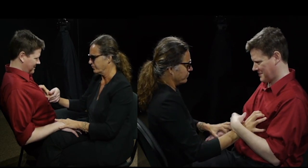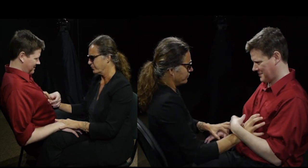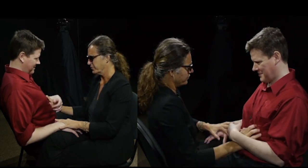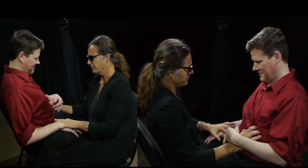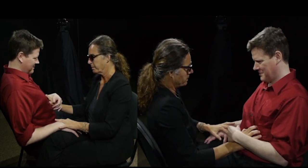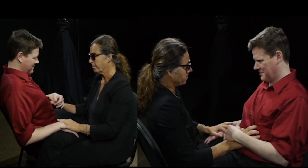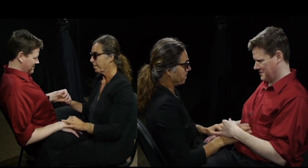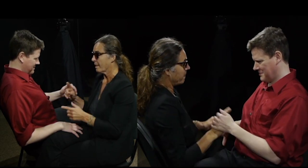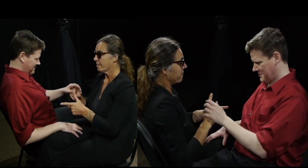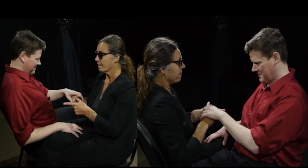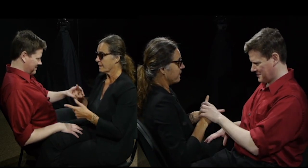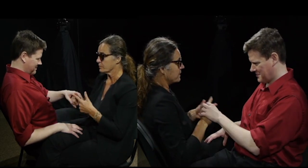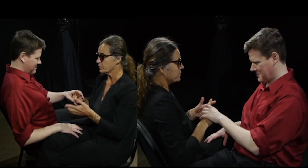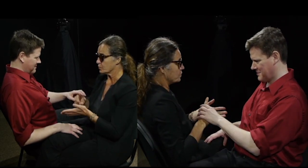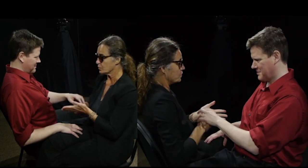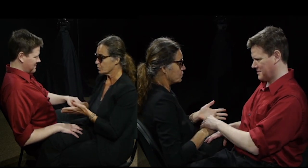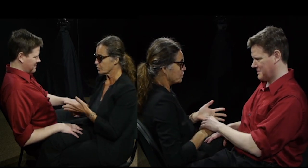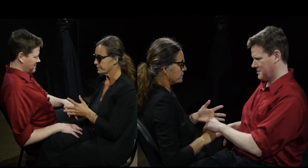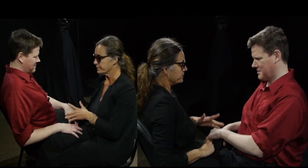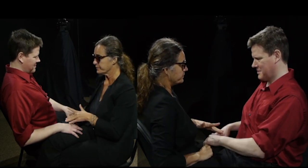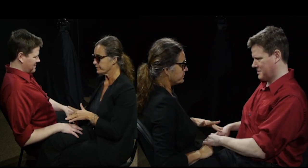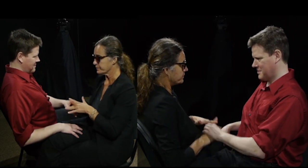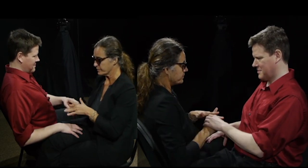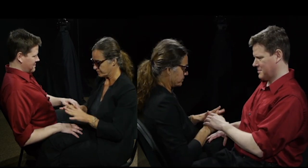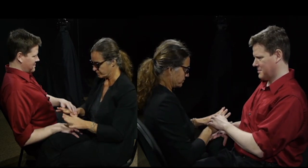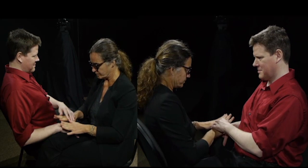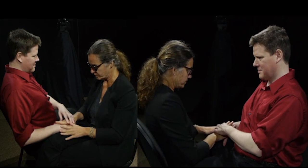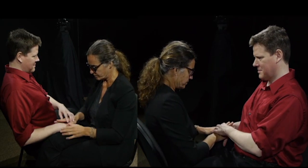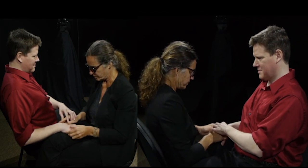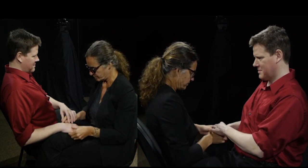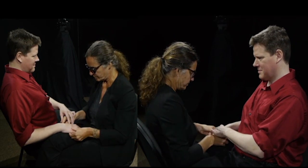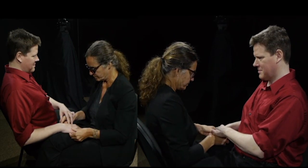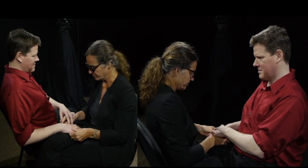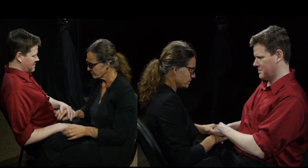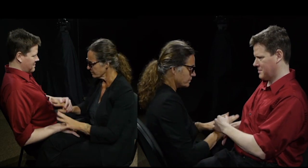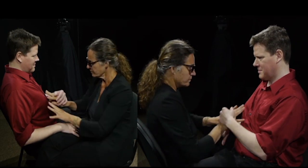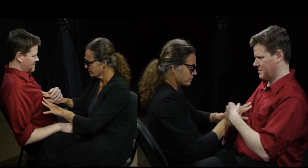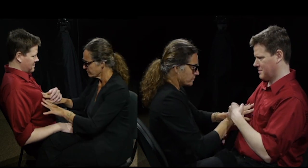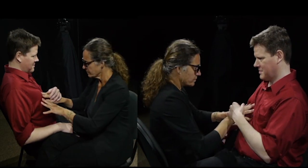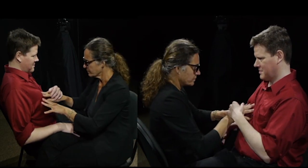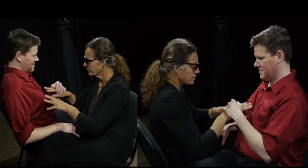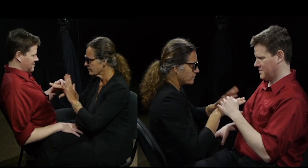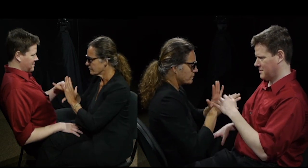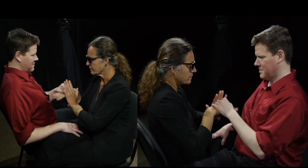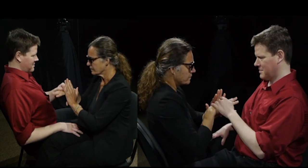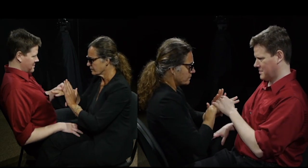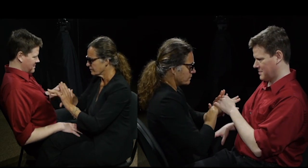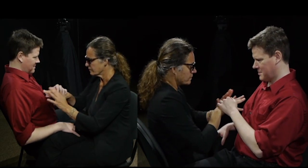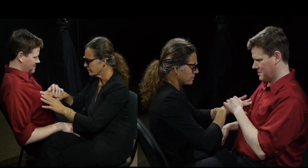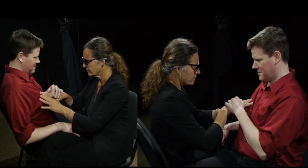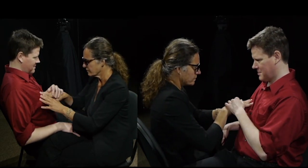Then came this research. We began by videotaping DeafBlind people communicating with one another in contact space as you and I are now, John,